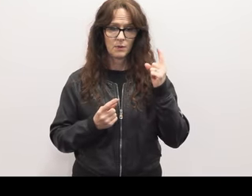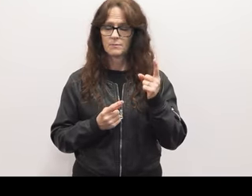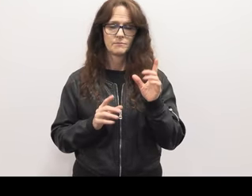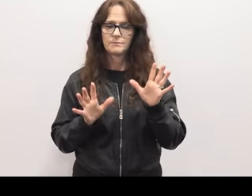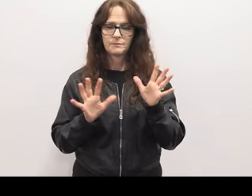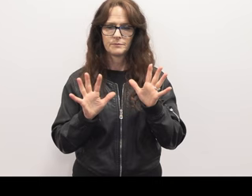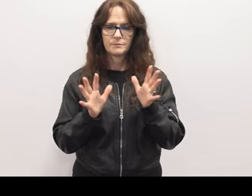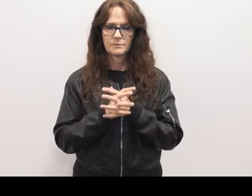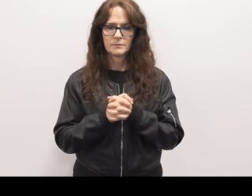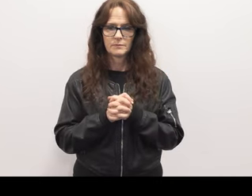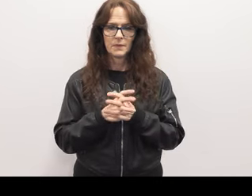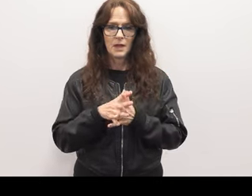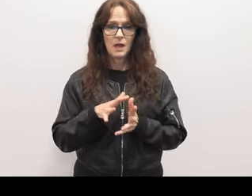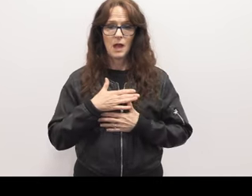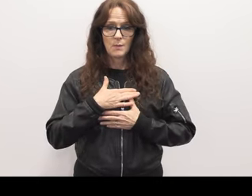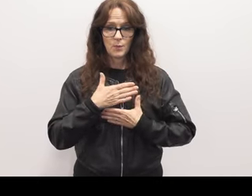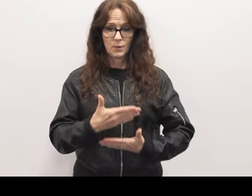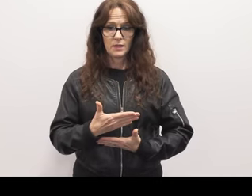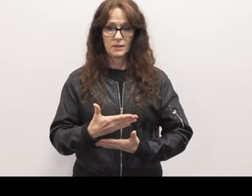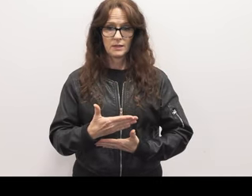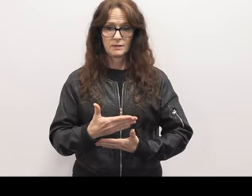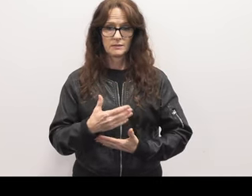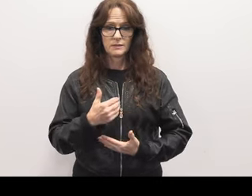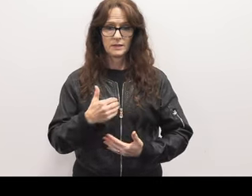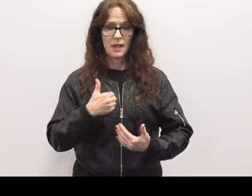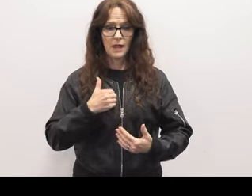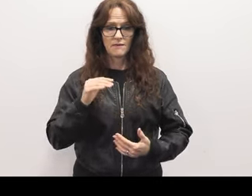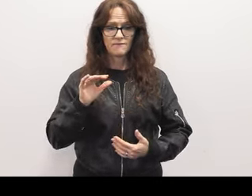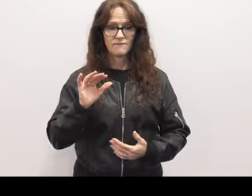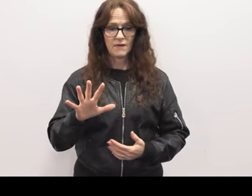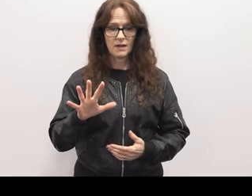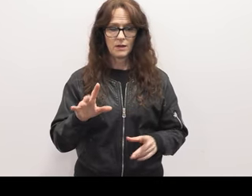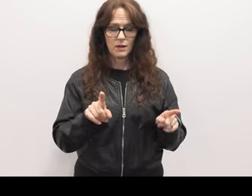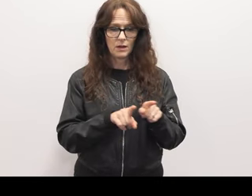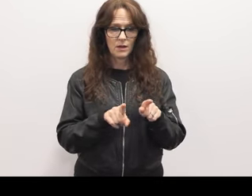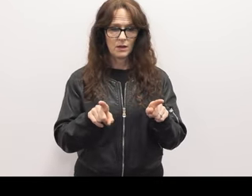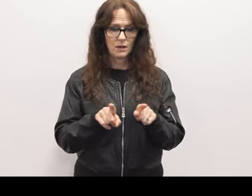only if we also keep one?